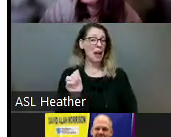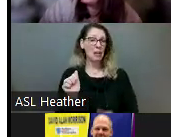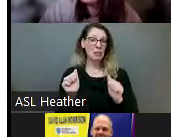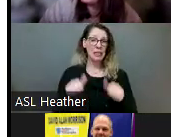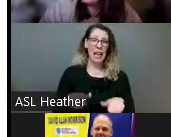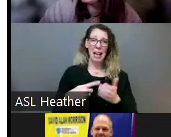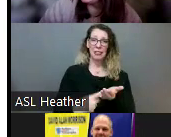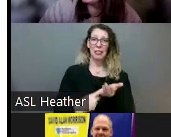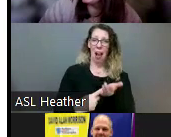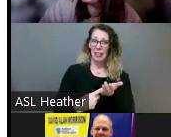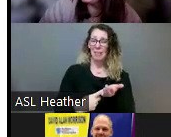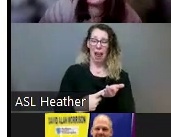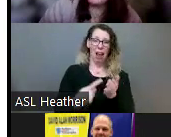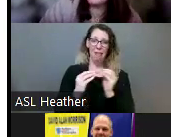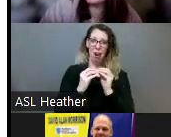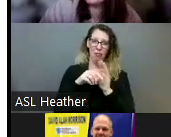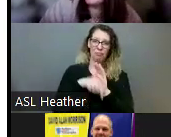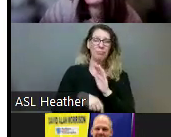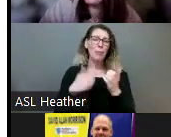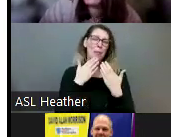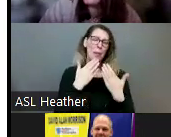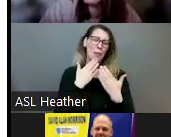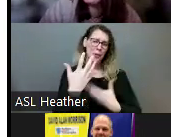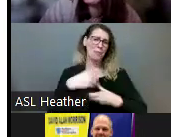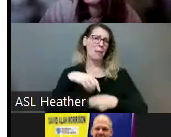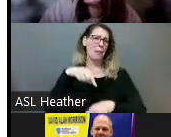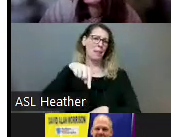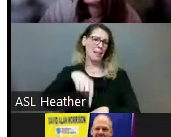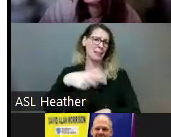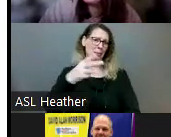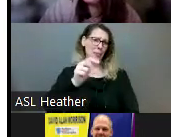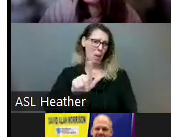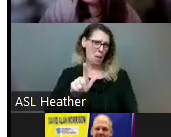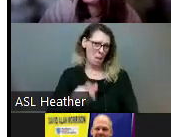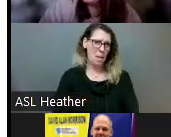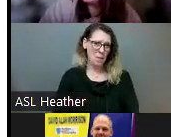about nuts and bolts, so thanks everybody for participating in the poll. Check out the